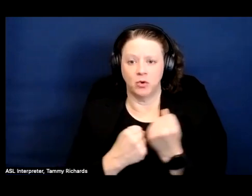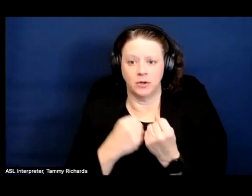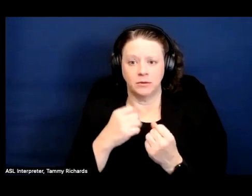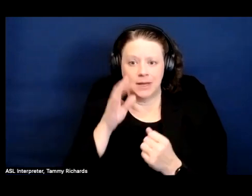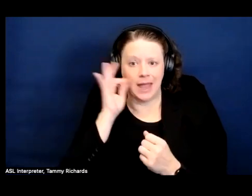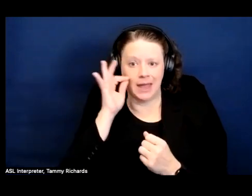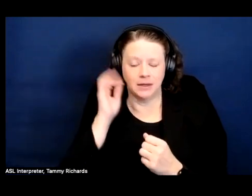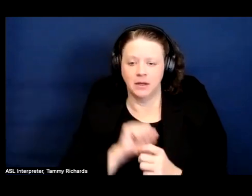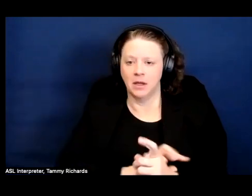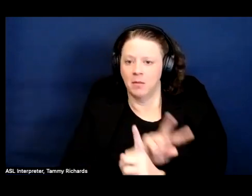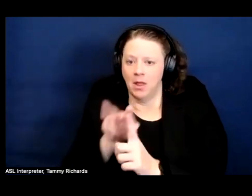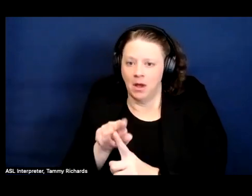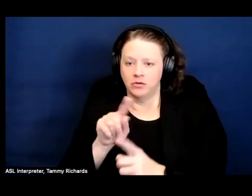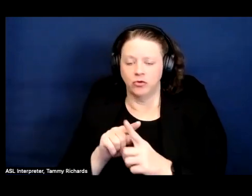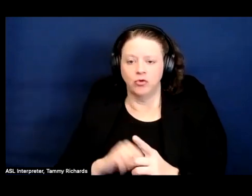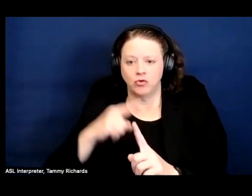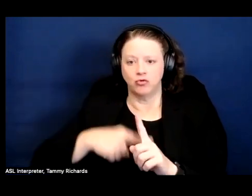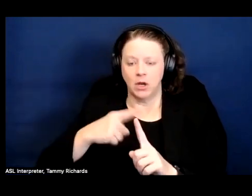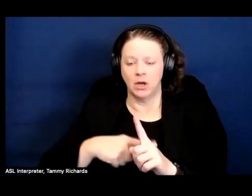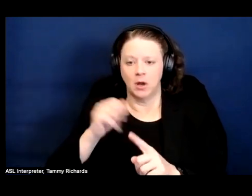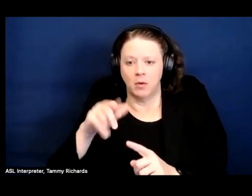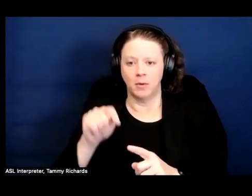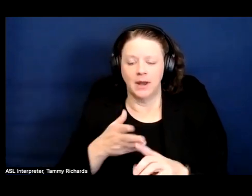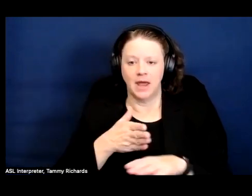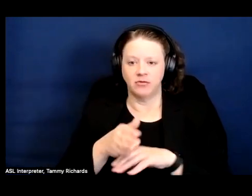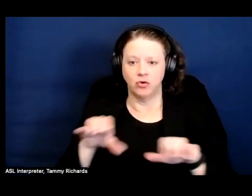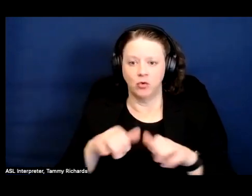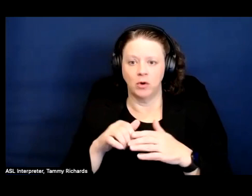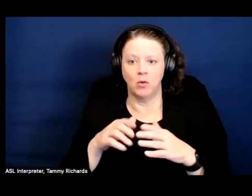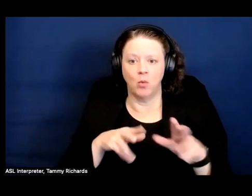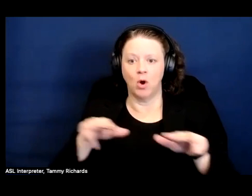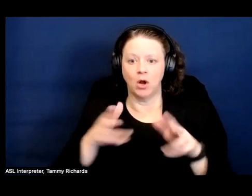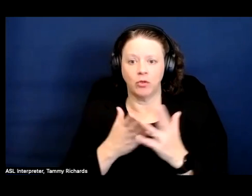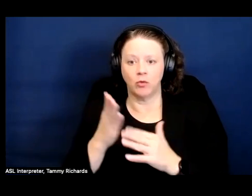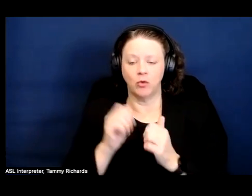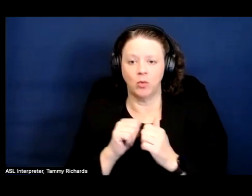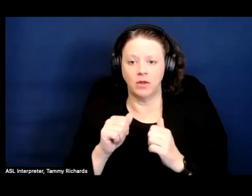discriminatory advertisements, but just highlighting that it can be any written statement, verbal statement.